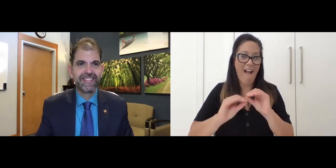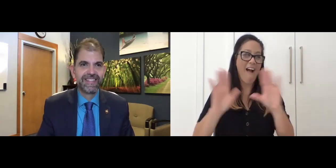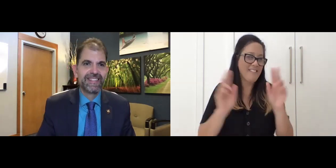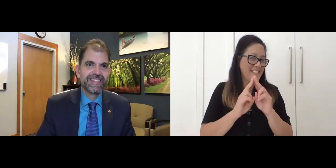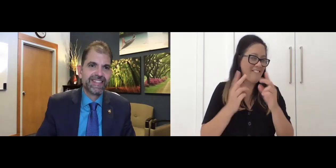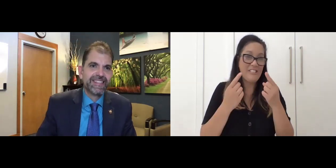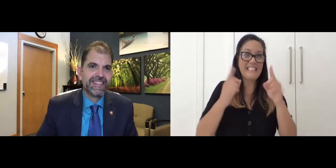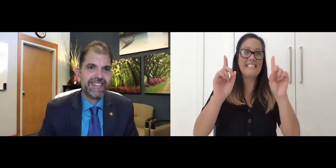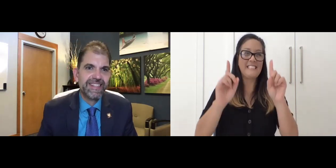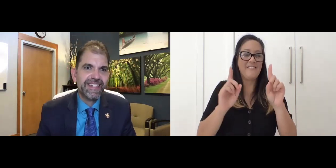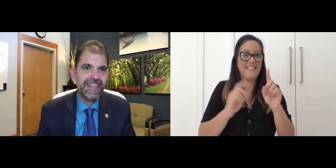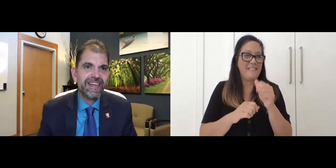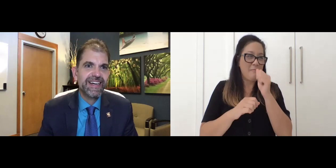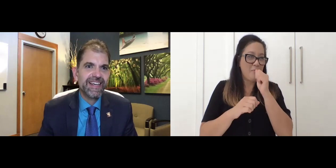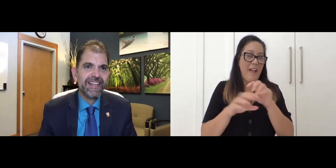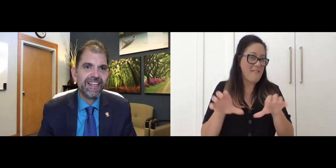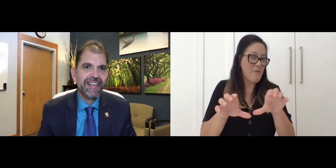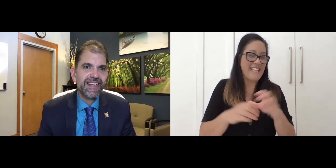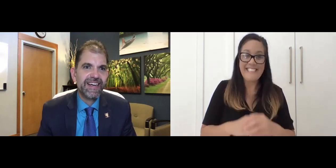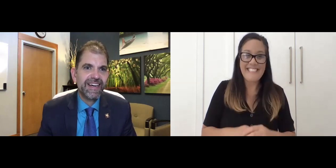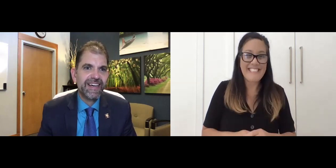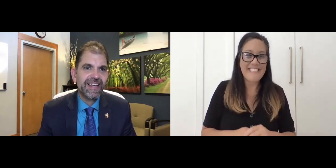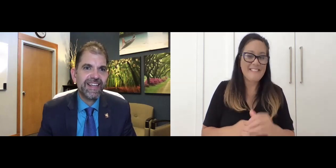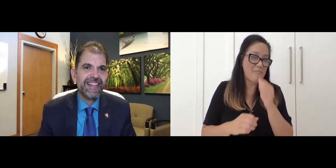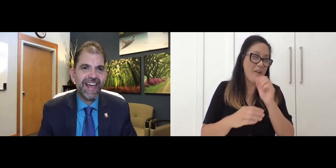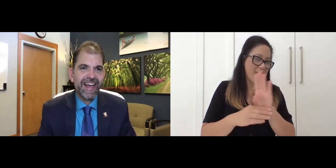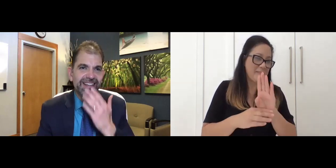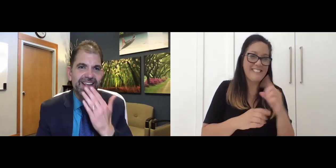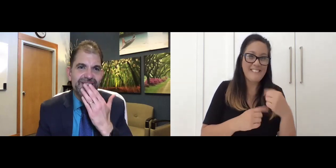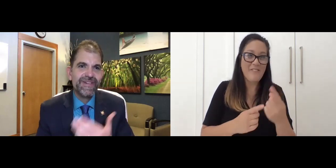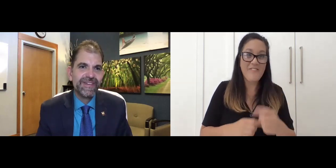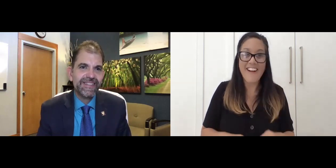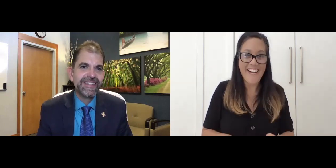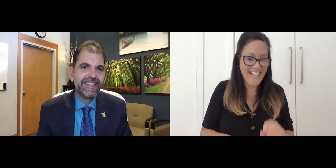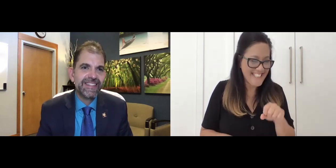in Tacoma for 10 years. Yes, and I hear a very successful private